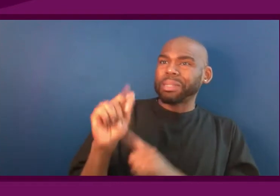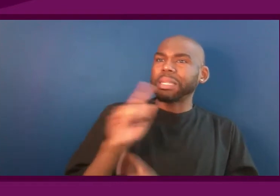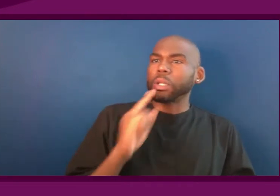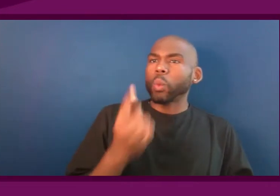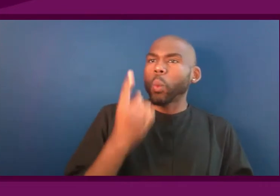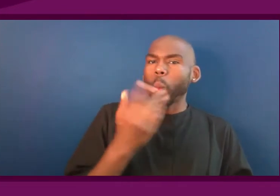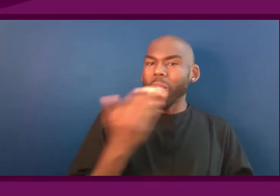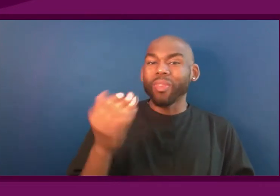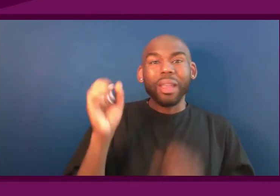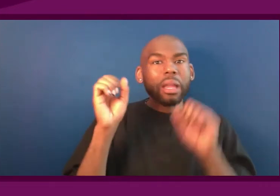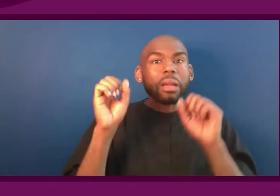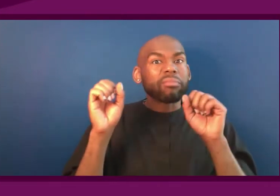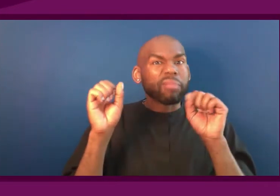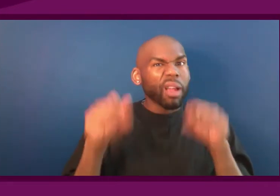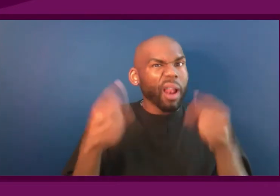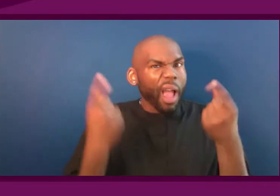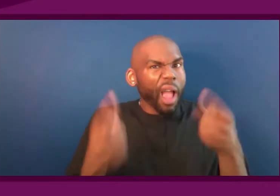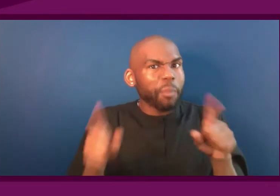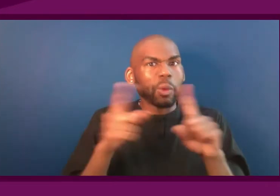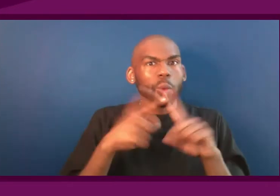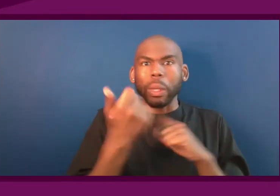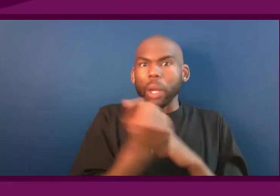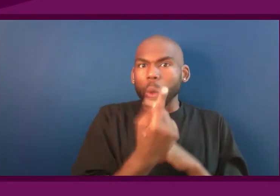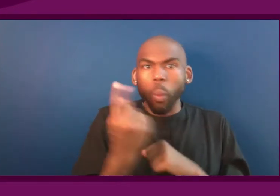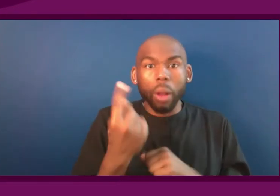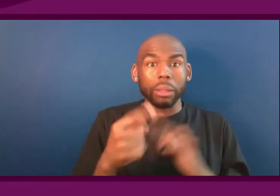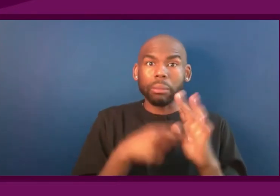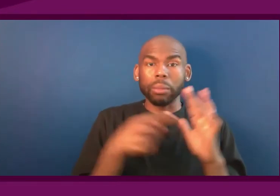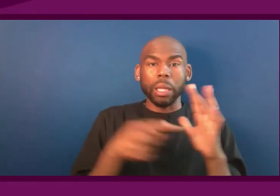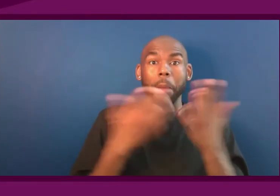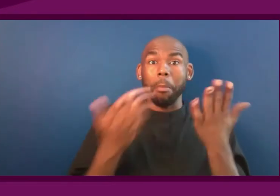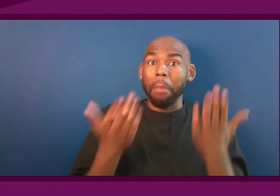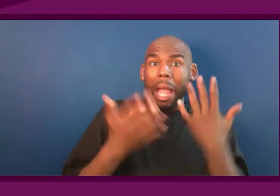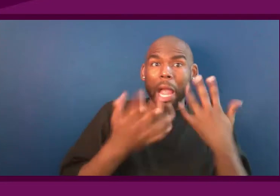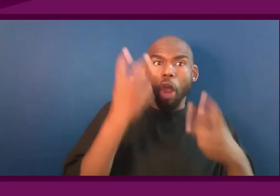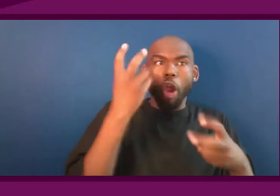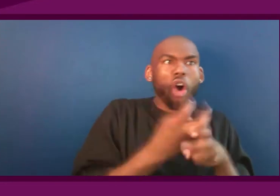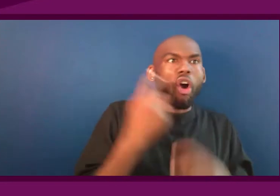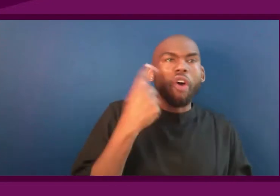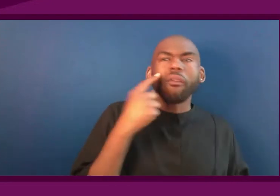I totally feel you and understand you on that. And I feel like there's always that pressure to say